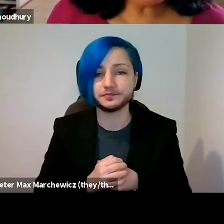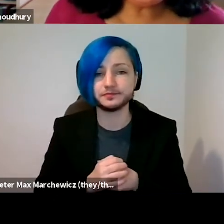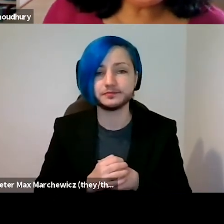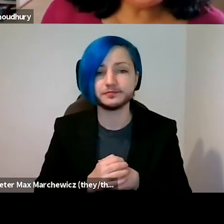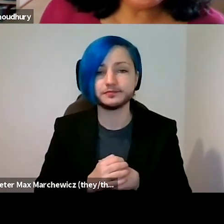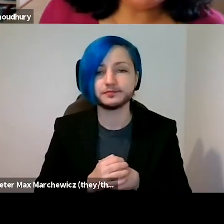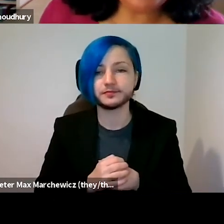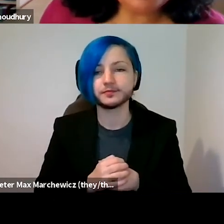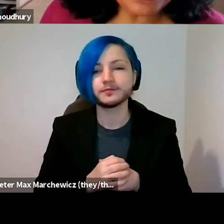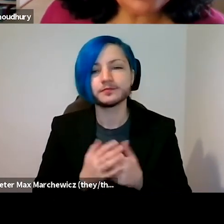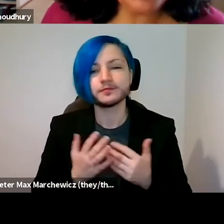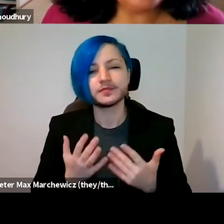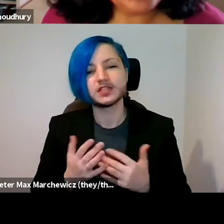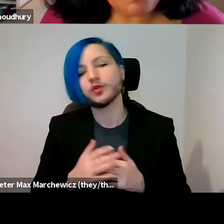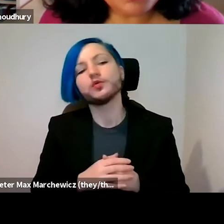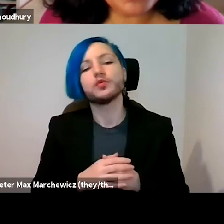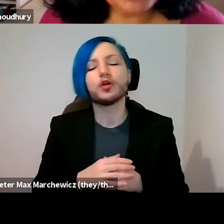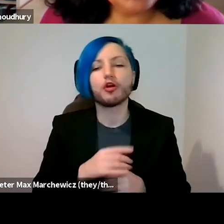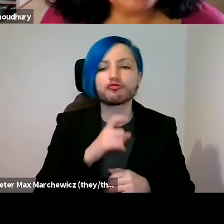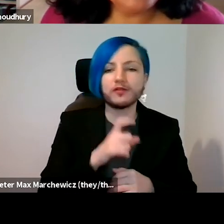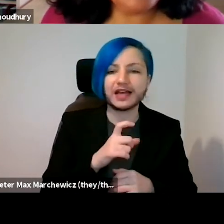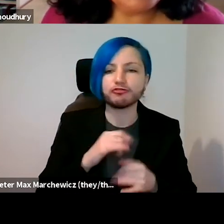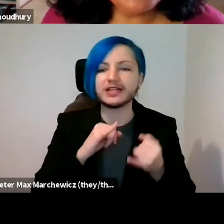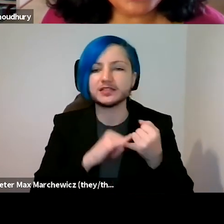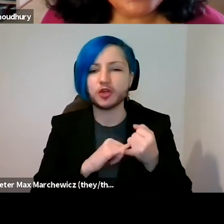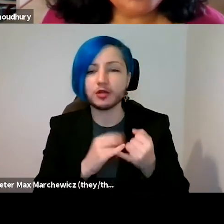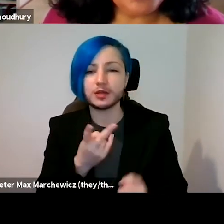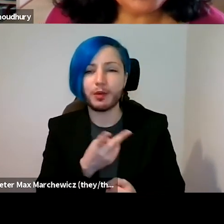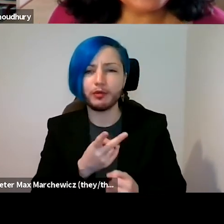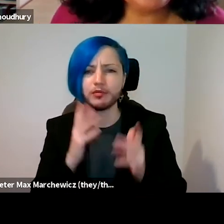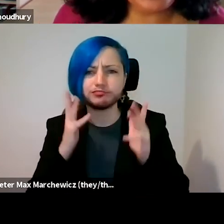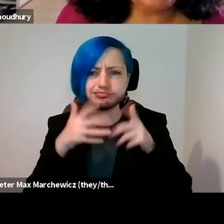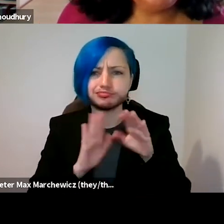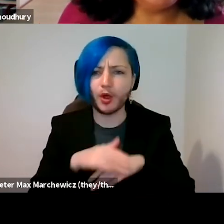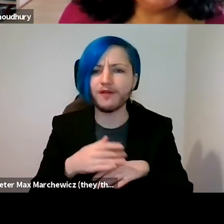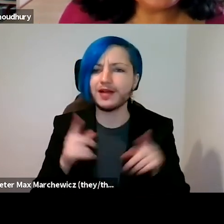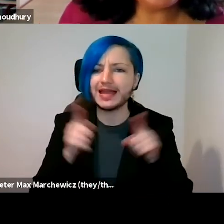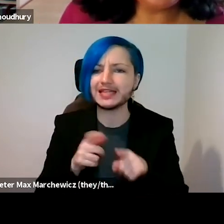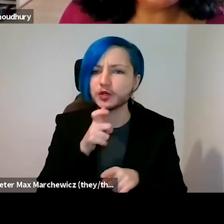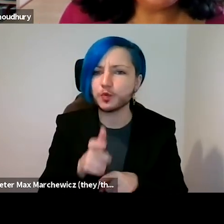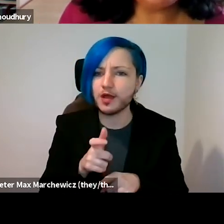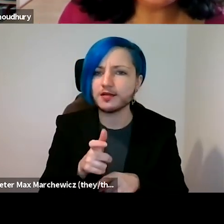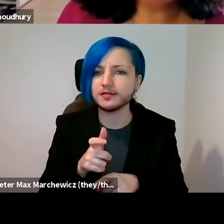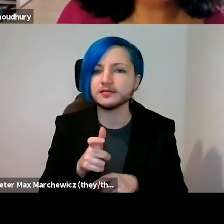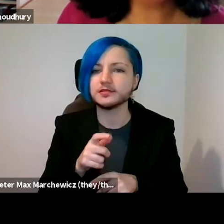The insecurities of Croftangry and Scott about using Indian words then were located within a larger concern